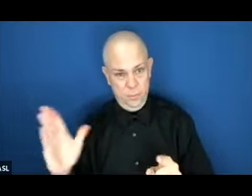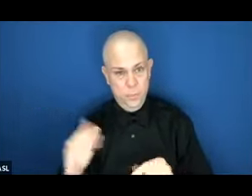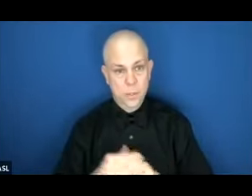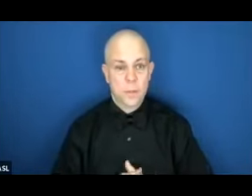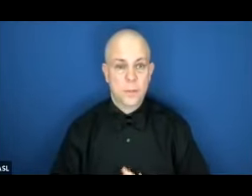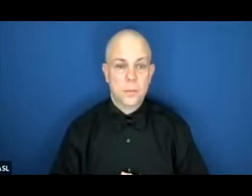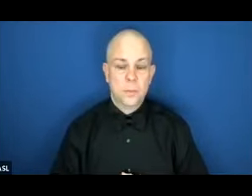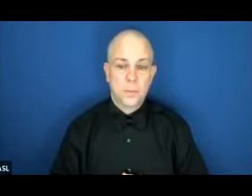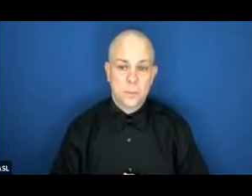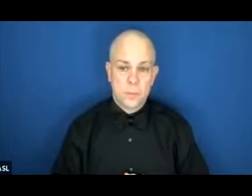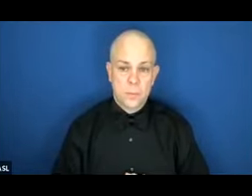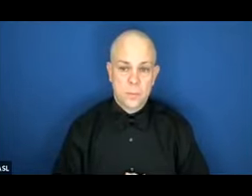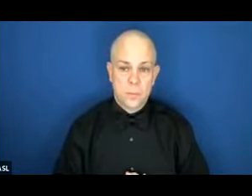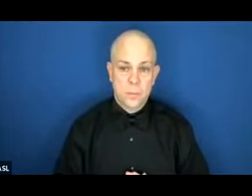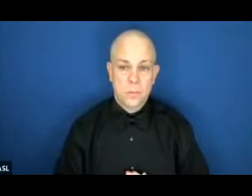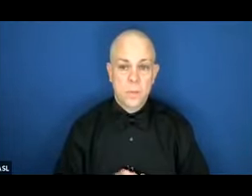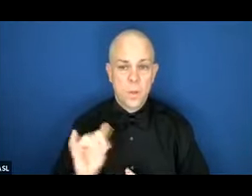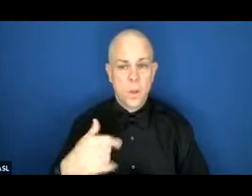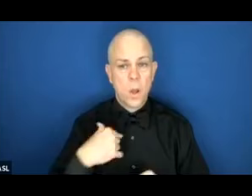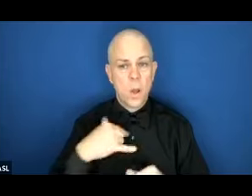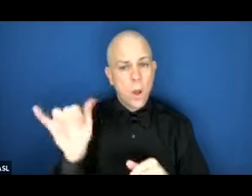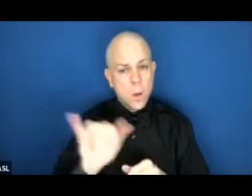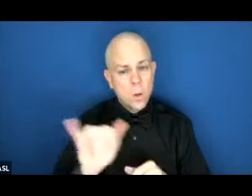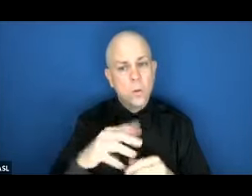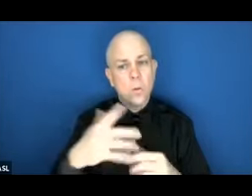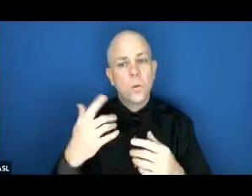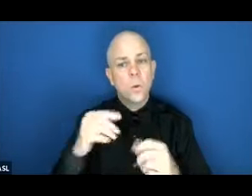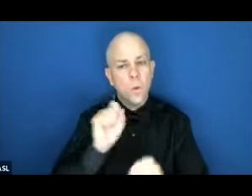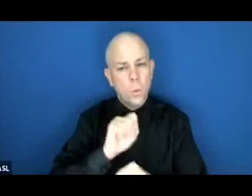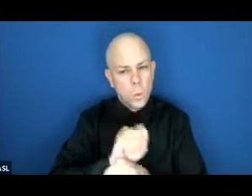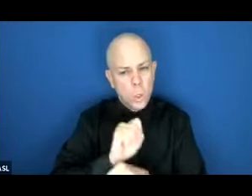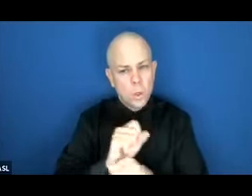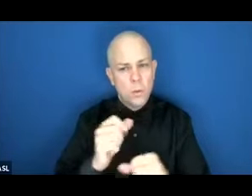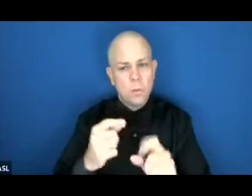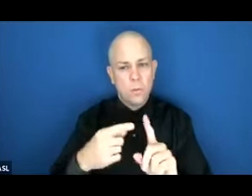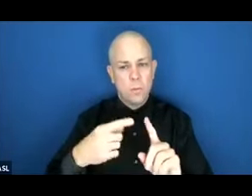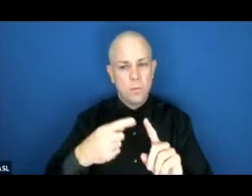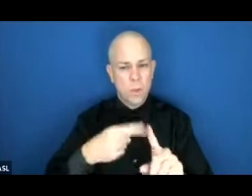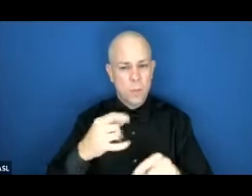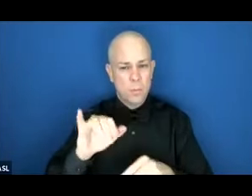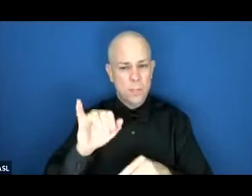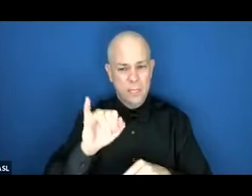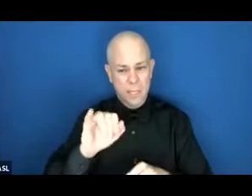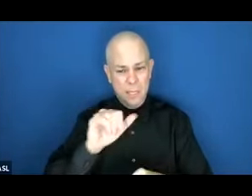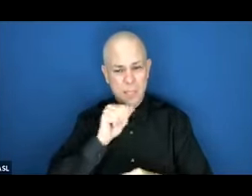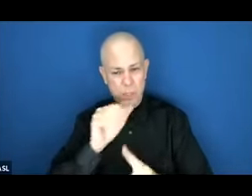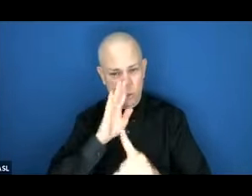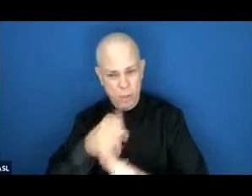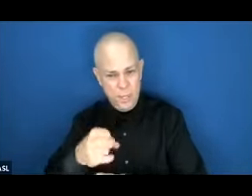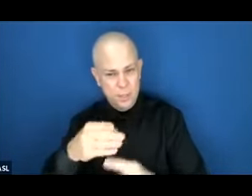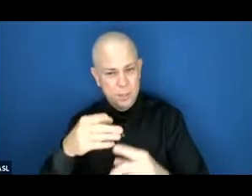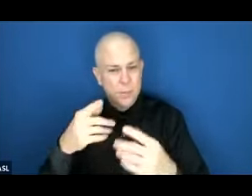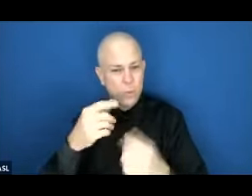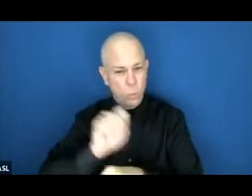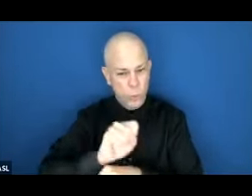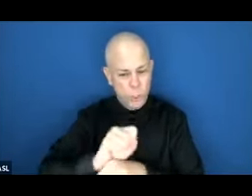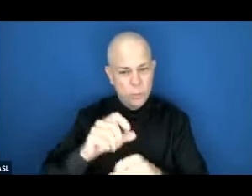work from an indirect line to get that prepped and ready just a couple other notes uh we're actually currently gonna get a